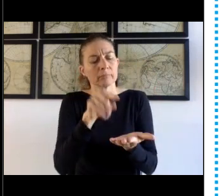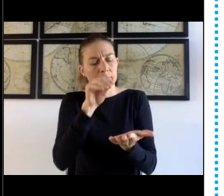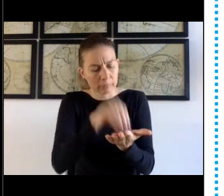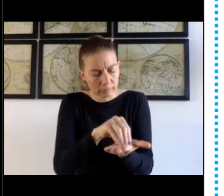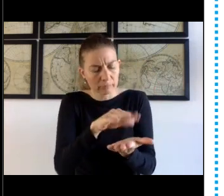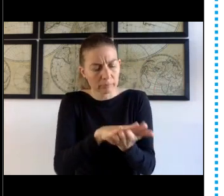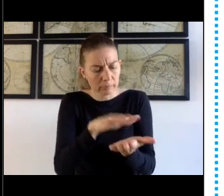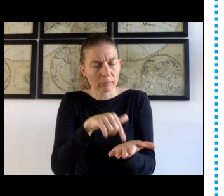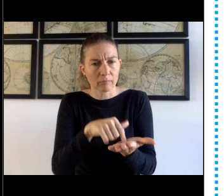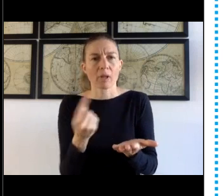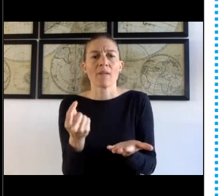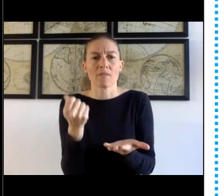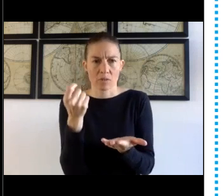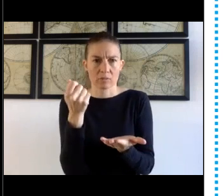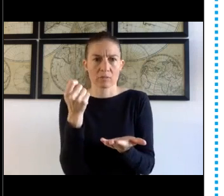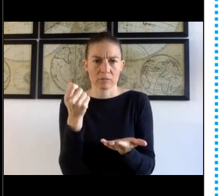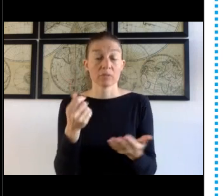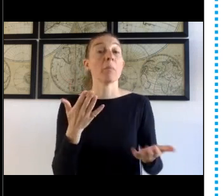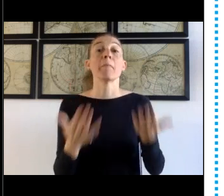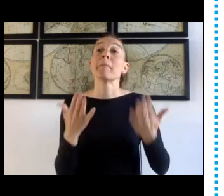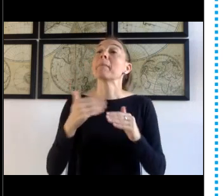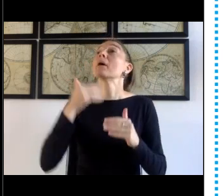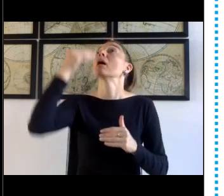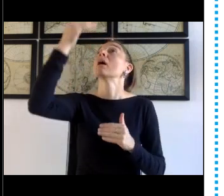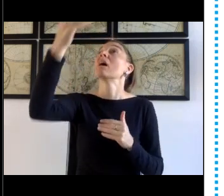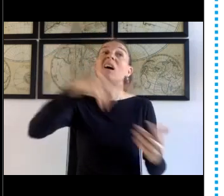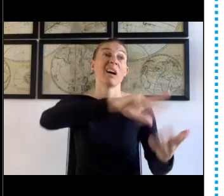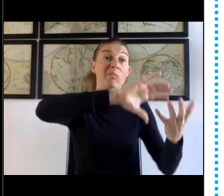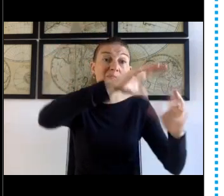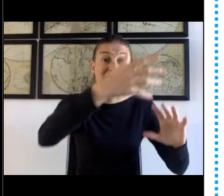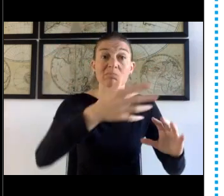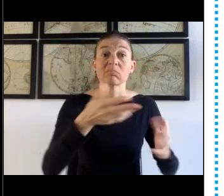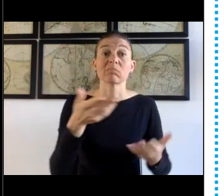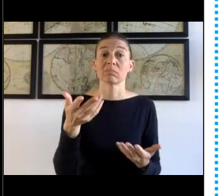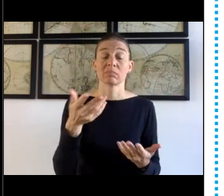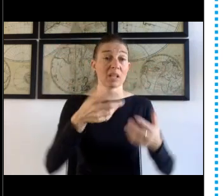The law also states that limitations before you have to take action.